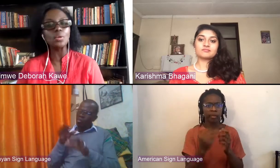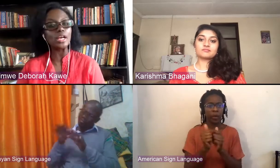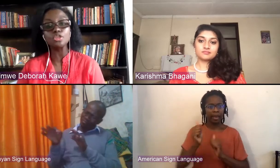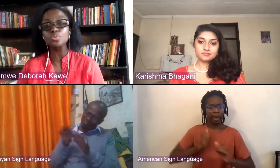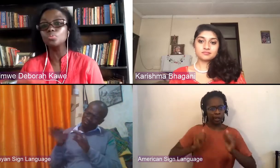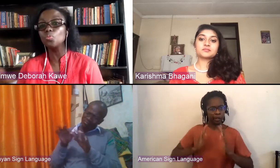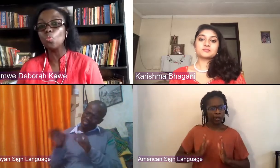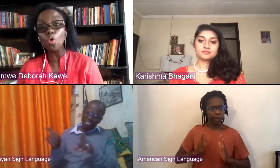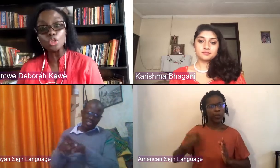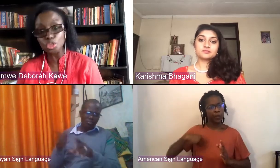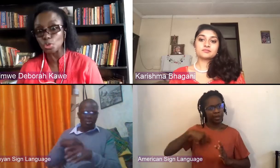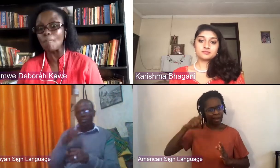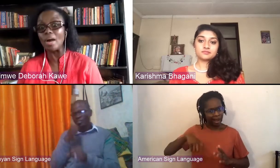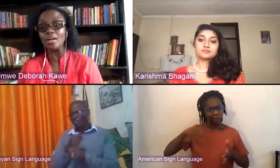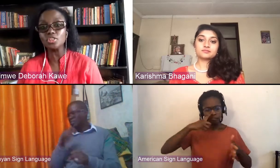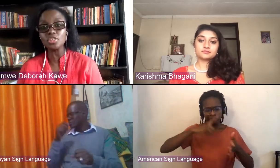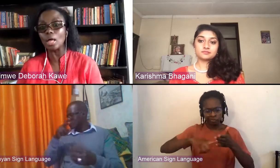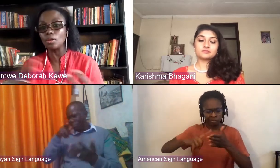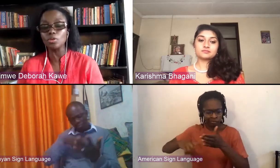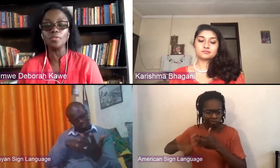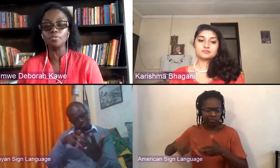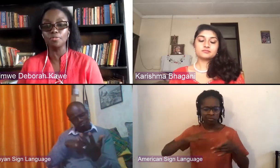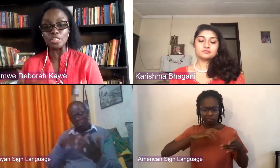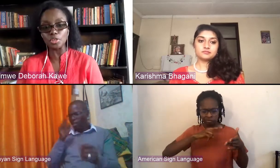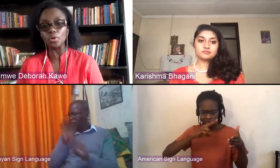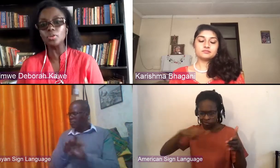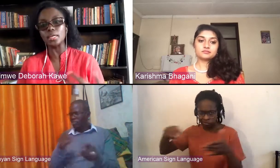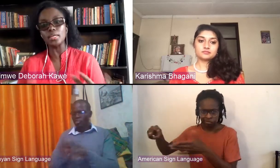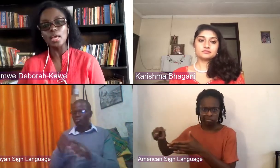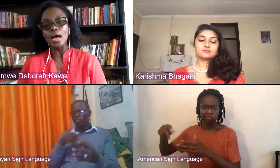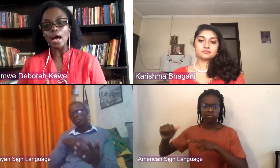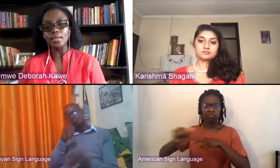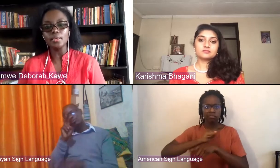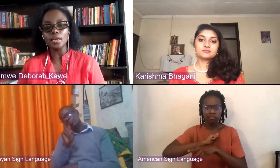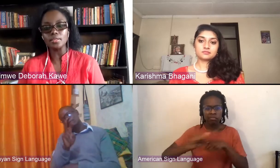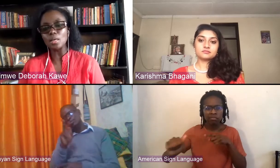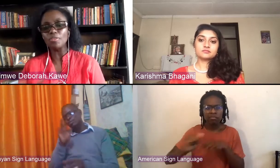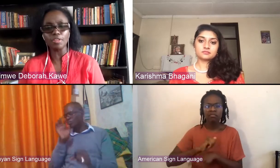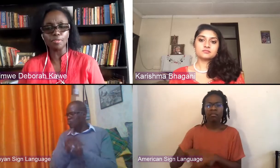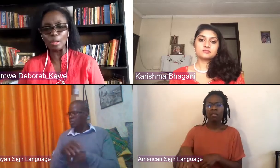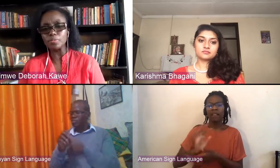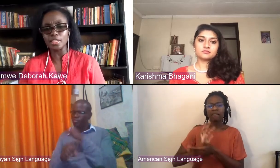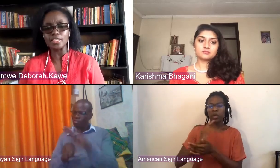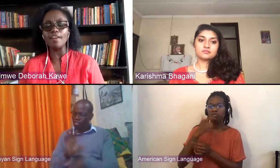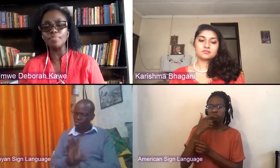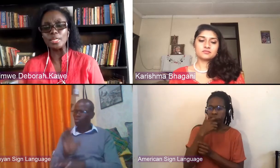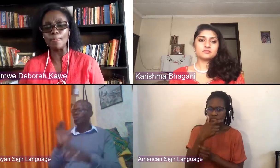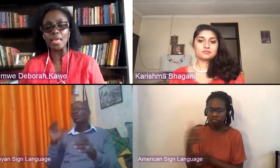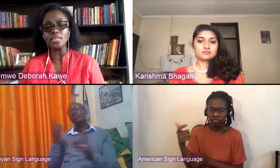We had to watch so much, a lot of videos and some of the films that have been made